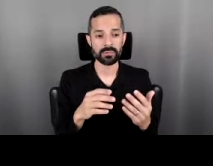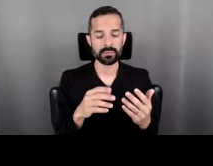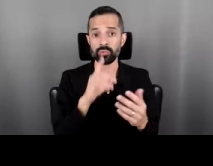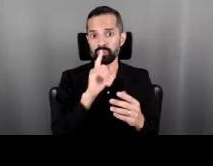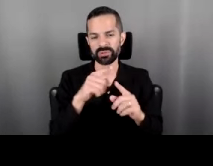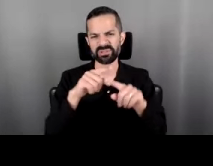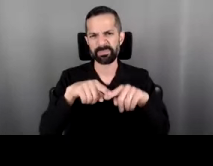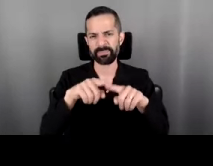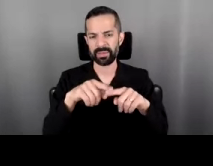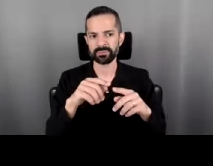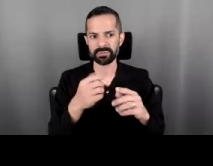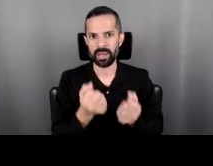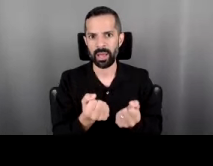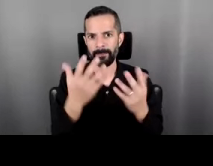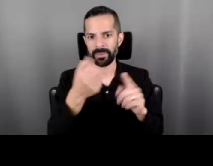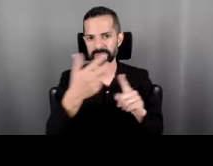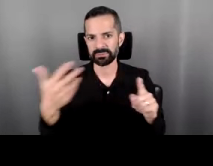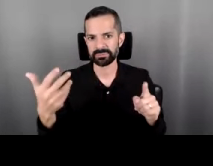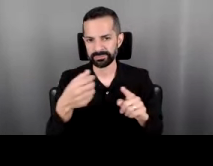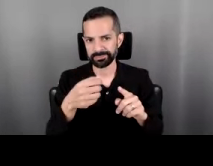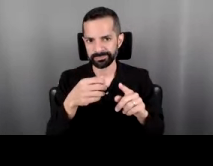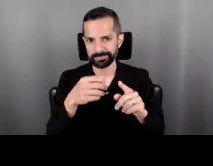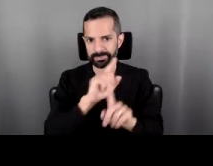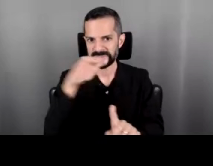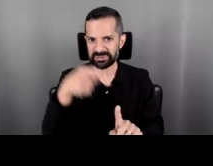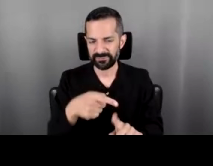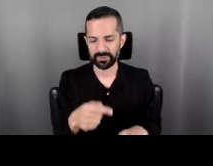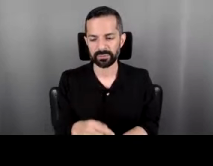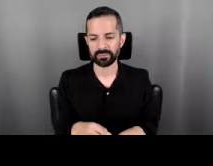get you from the none as the base example